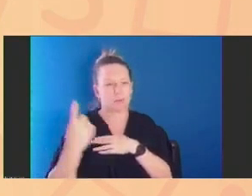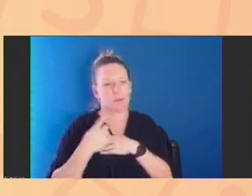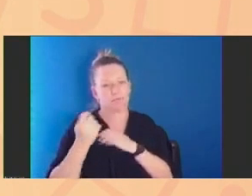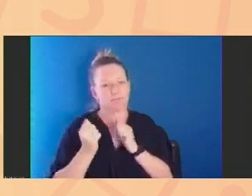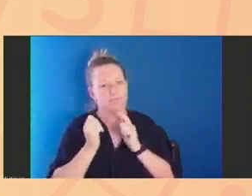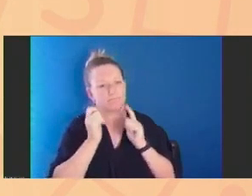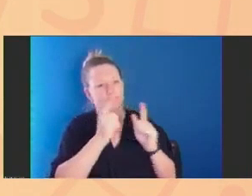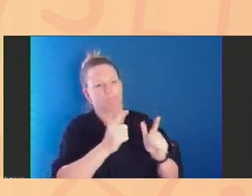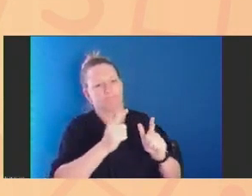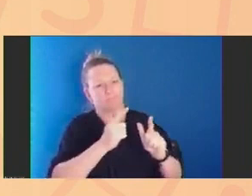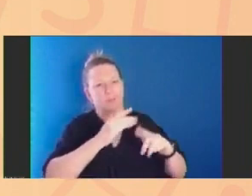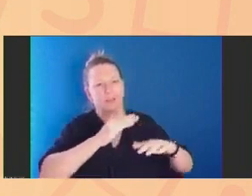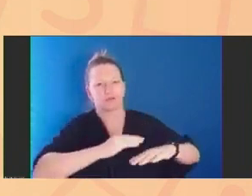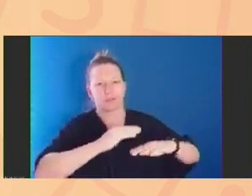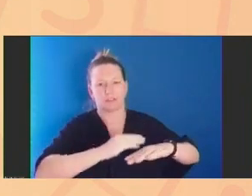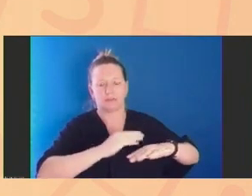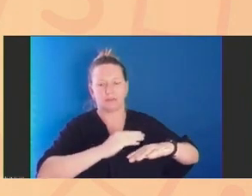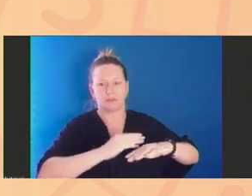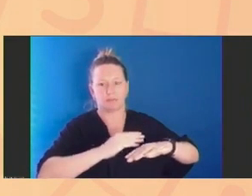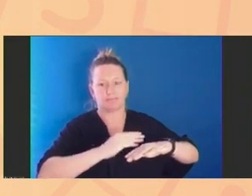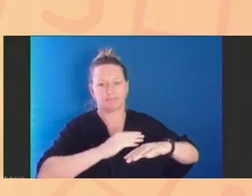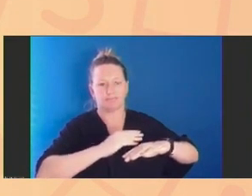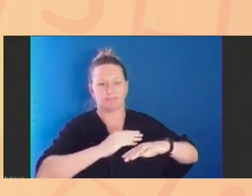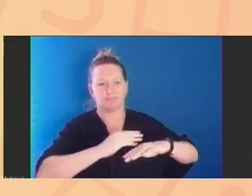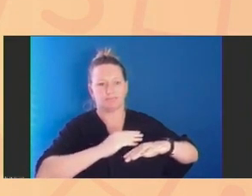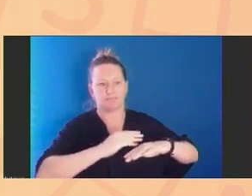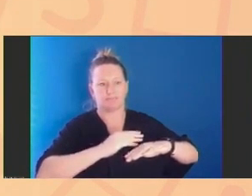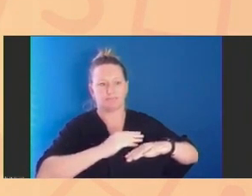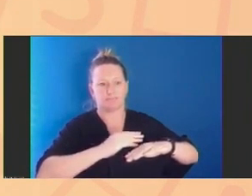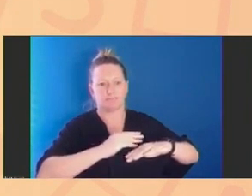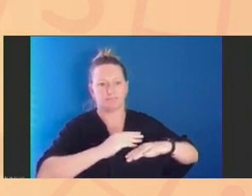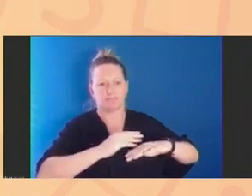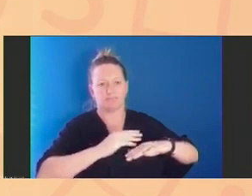People, old people will just have ideas